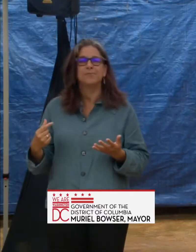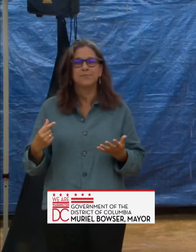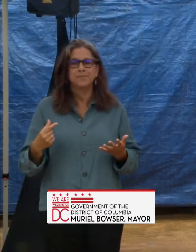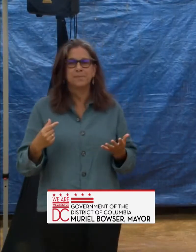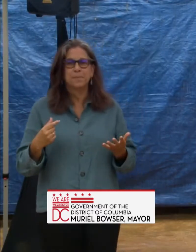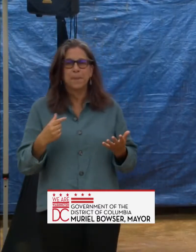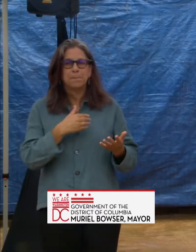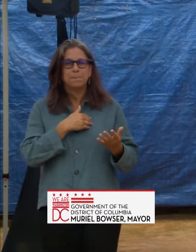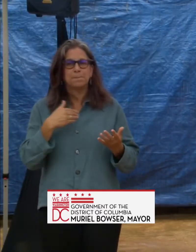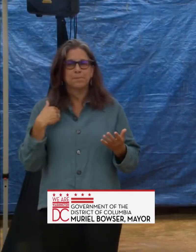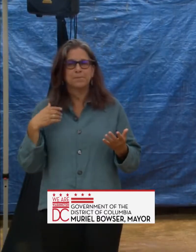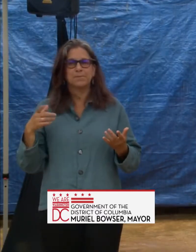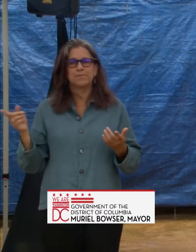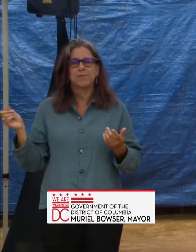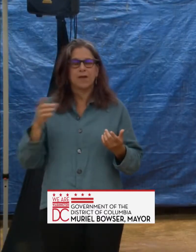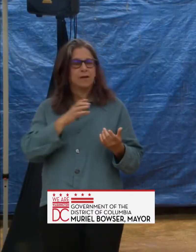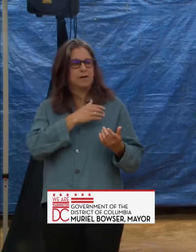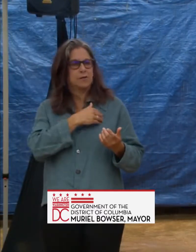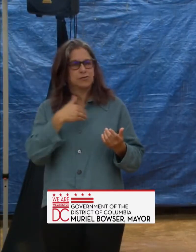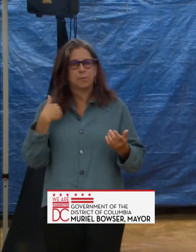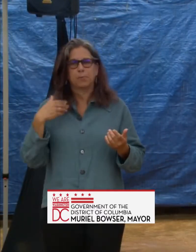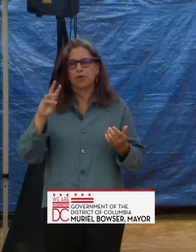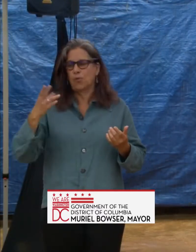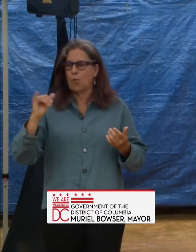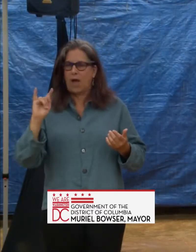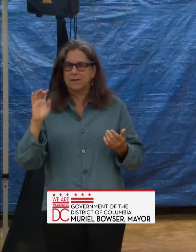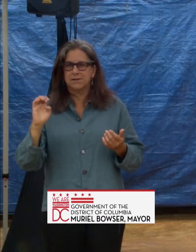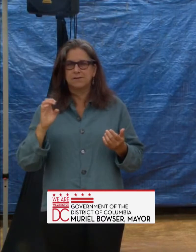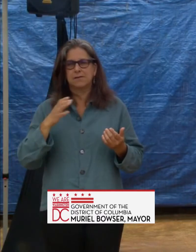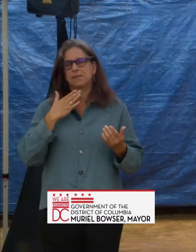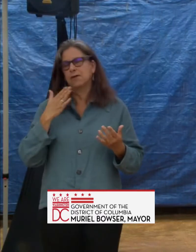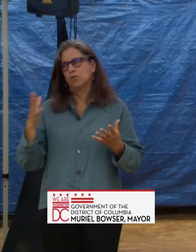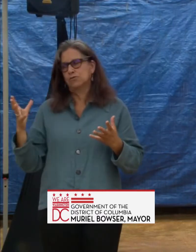YOU FOR THIS HONOR TO BE HERE AS THE DISTRICT'S CHIEF CONSTRUCTION ARM.